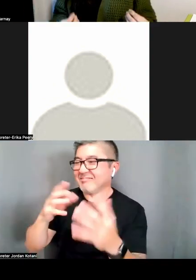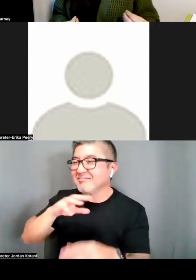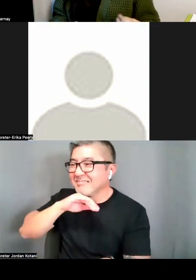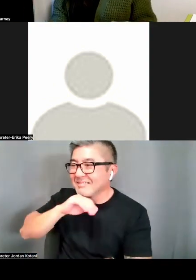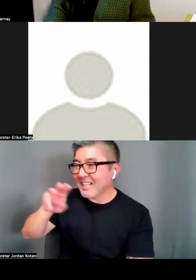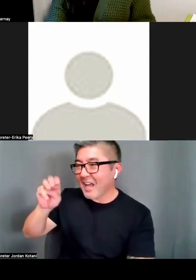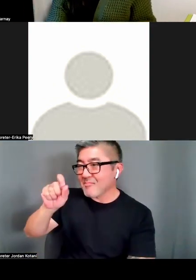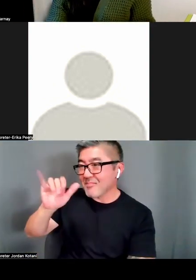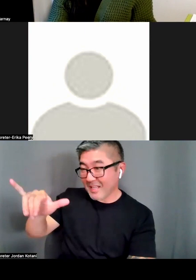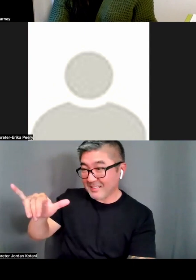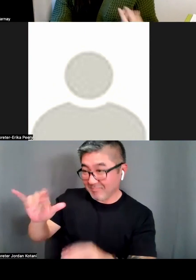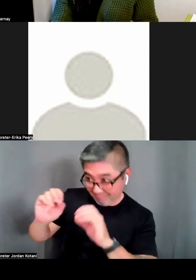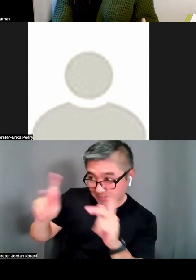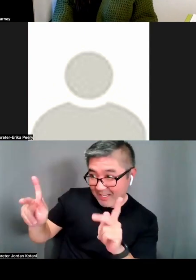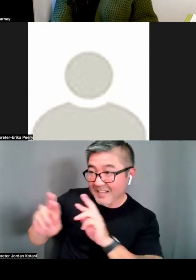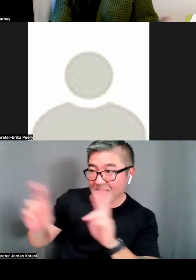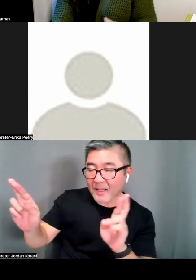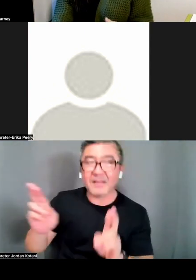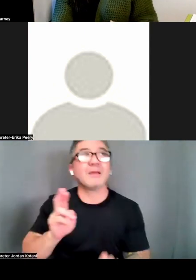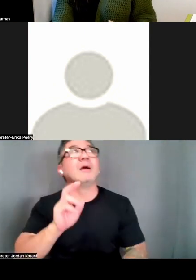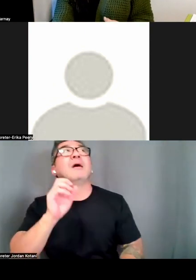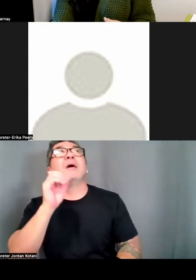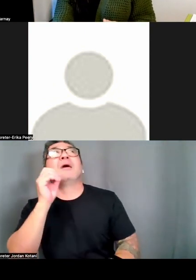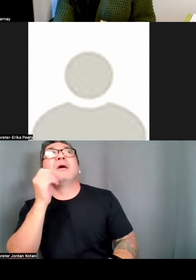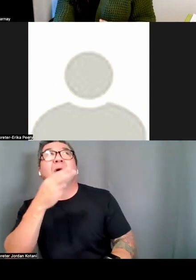prepared for what is coming. Also, letting them know how long that is activity going to last